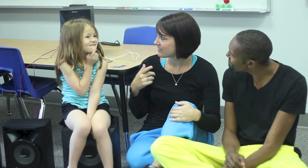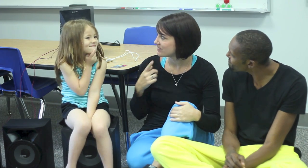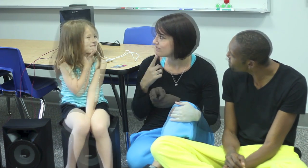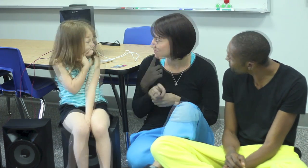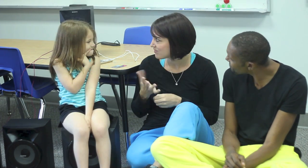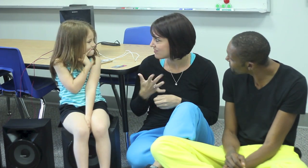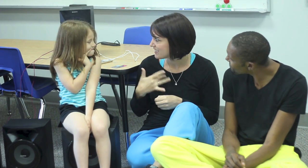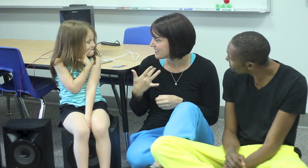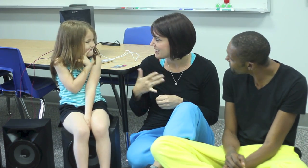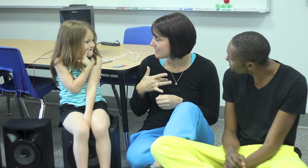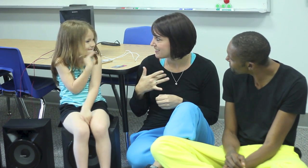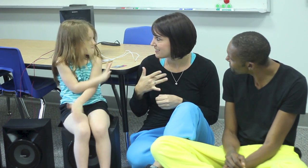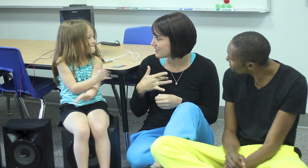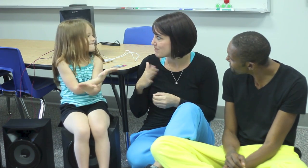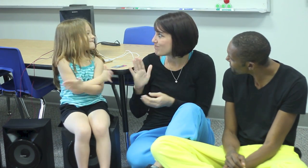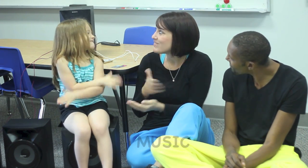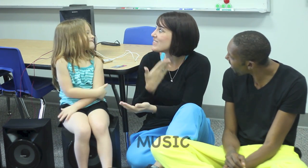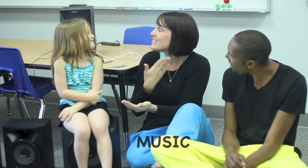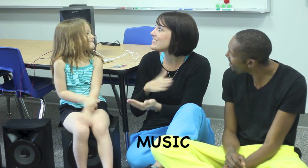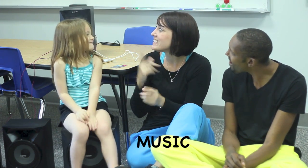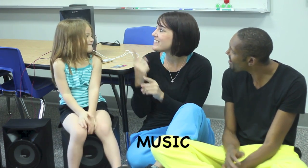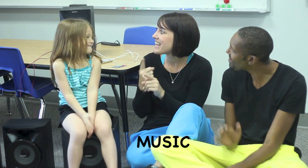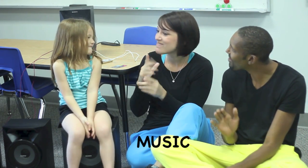What do you feel? Music! Yes, feel the music!